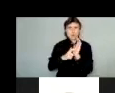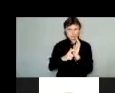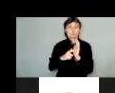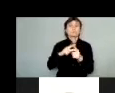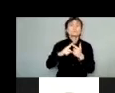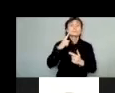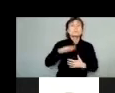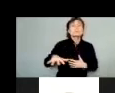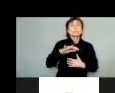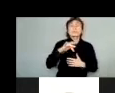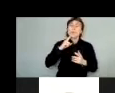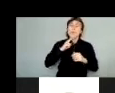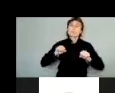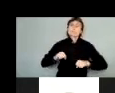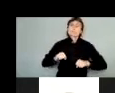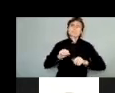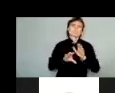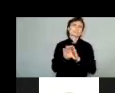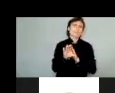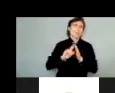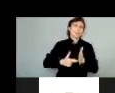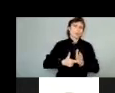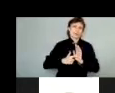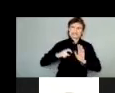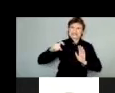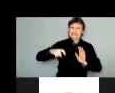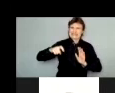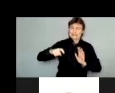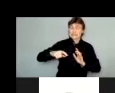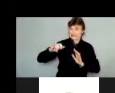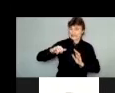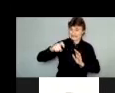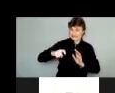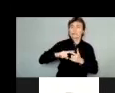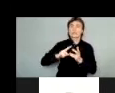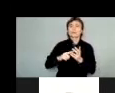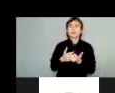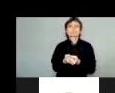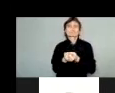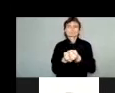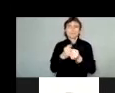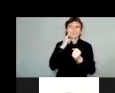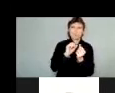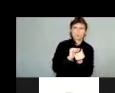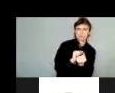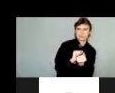building needs that exist that are necessary to create those conditions for transformational organizational change.